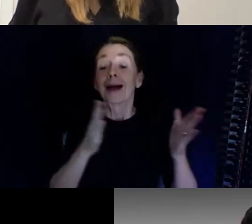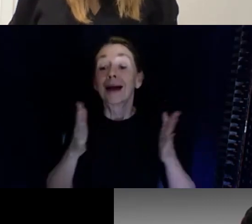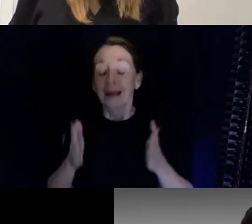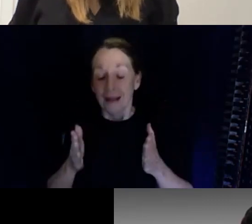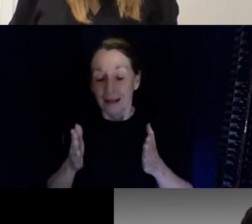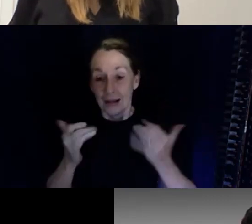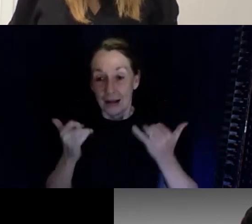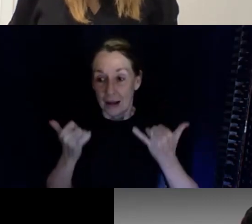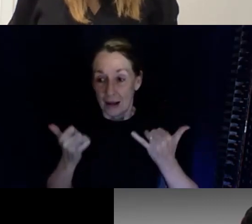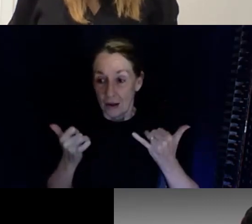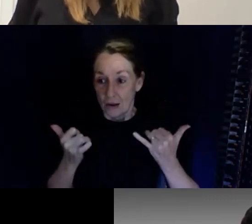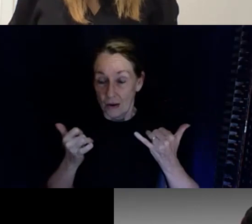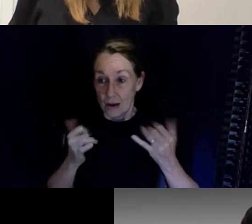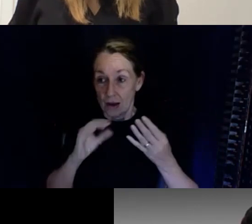AND LOOKING AT OUR PARTICIPANTS ON THE JUNE CALL, IT DOES NOT LOOK LIKE WE HAVE ANY PUBLIC COMMENTS BASED ON NOBODY FROM THE PUBLIC BEING IN THE ROOM.